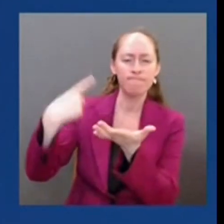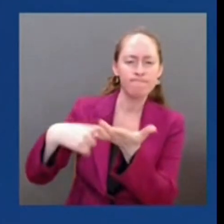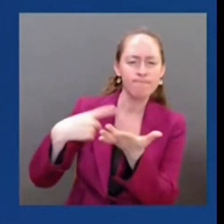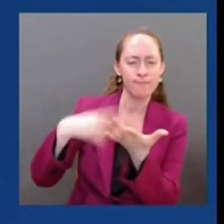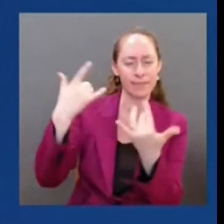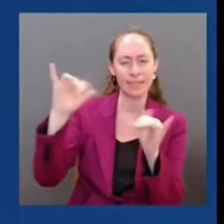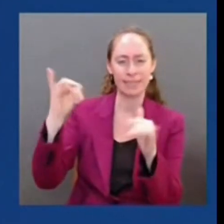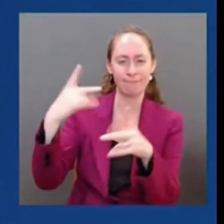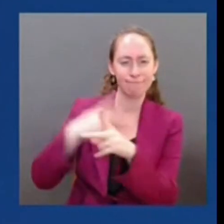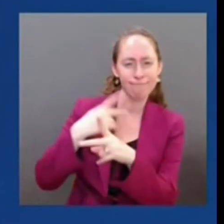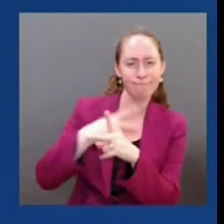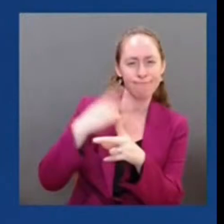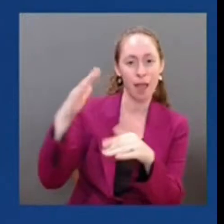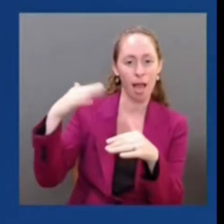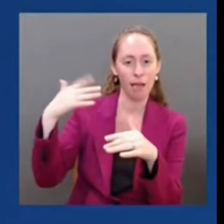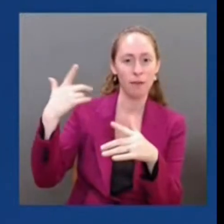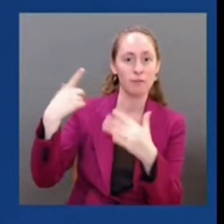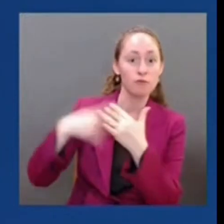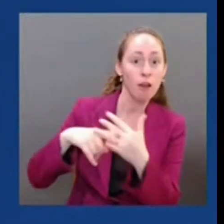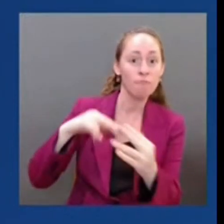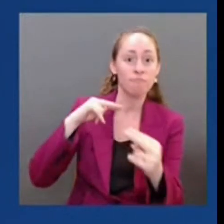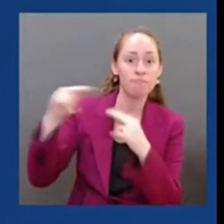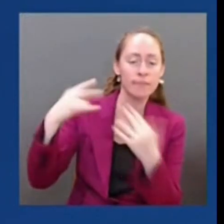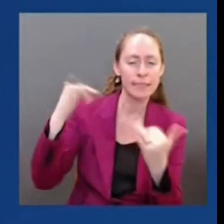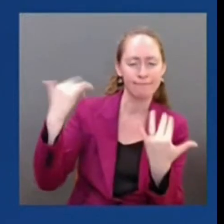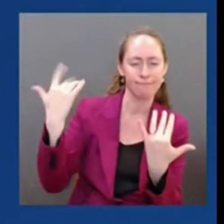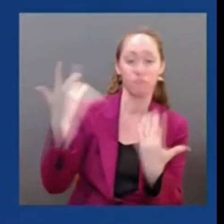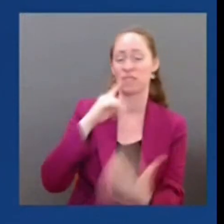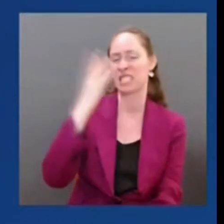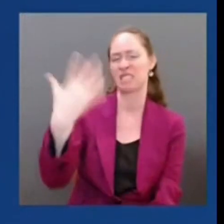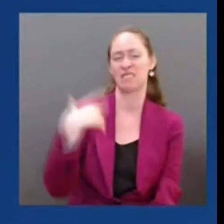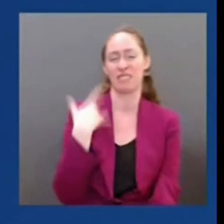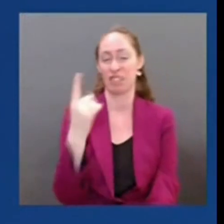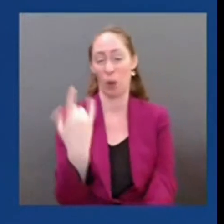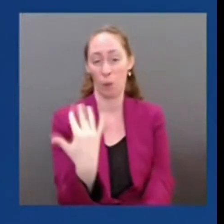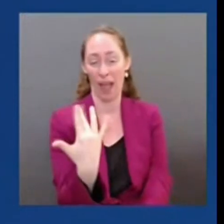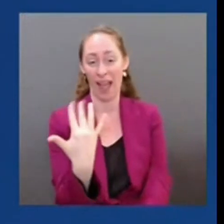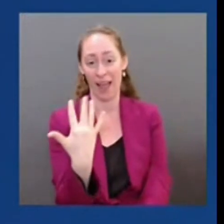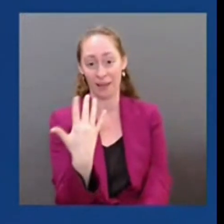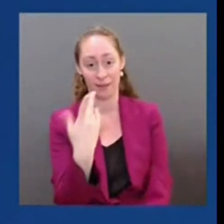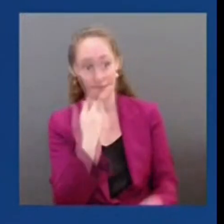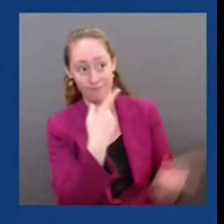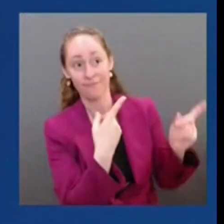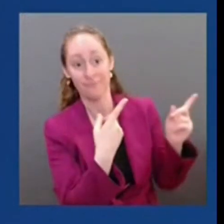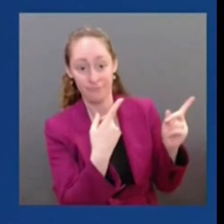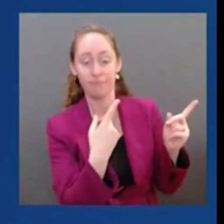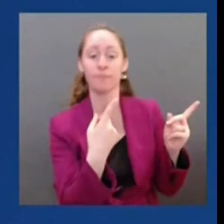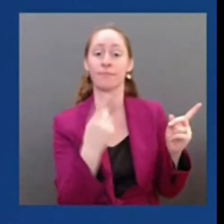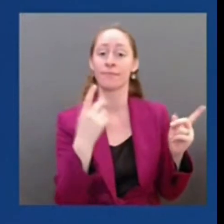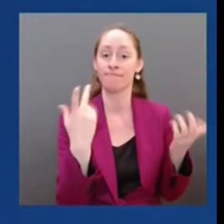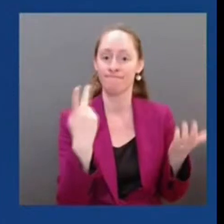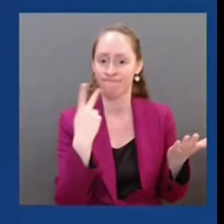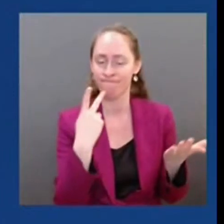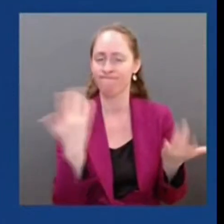CONVERSATIONS WITH THE MANUFACTURERS, BUT, THE NEGOTIATIONS AROUND IT HAVE NOT BEGUN PARTLY BECAUSE WE ARE